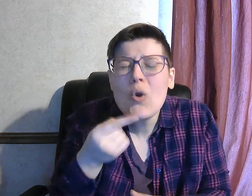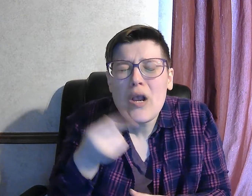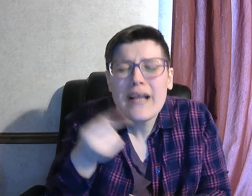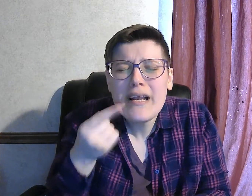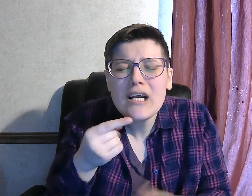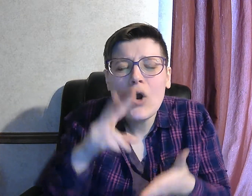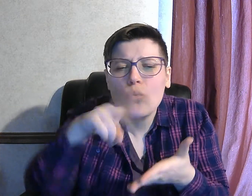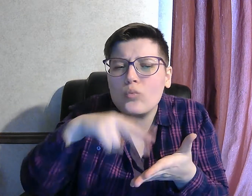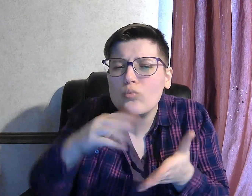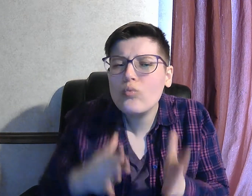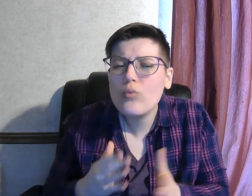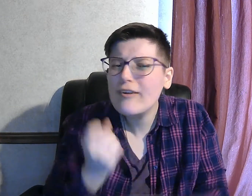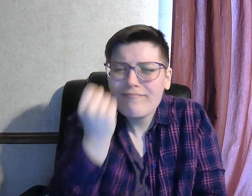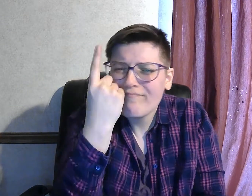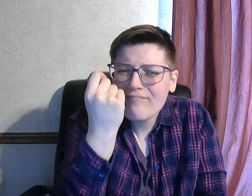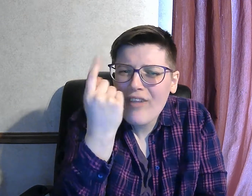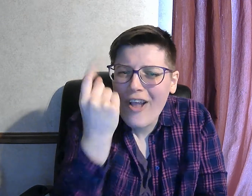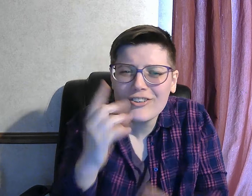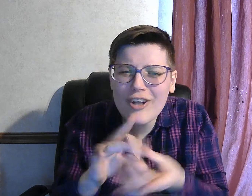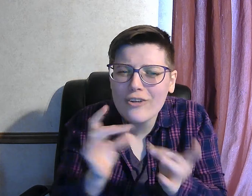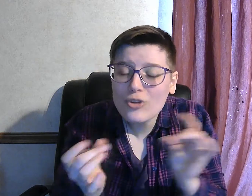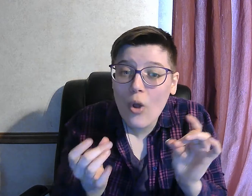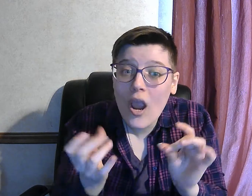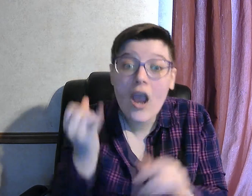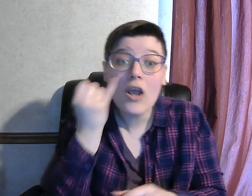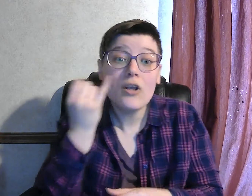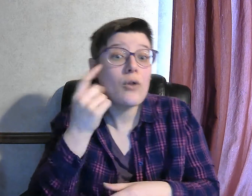Like, many -hearing- readers don't understand it!